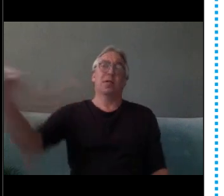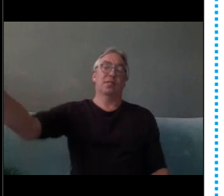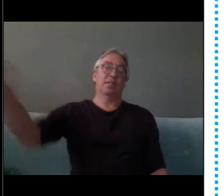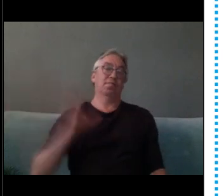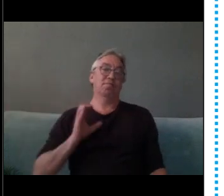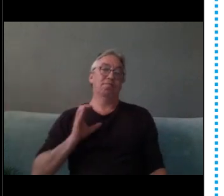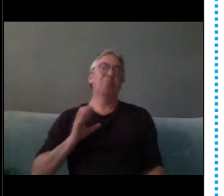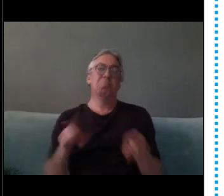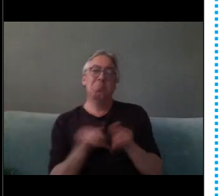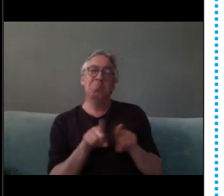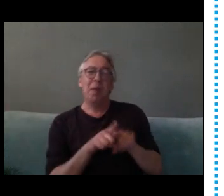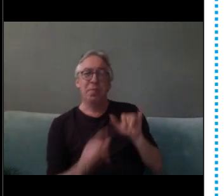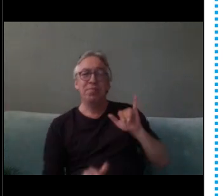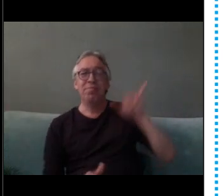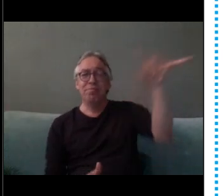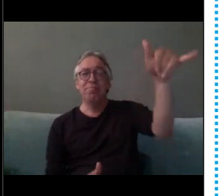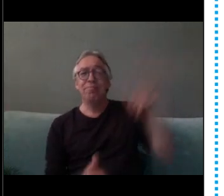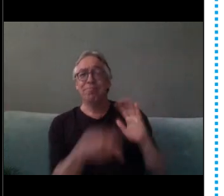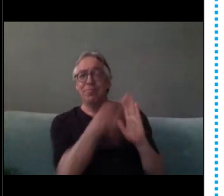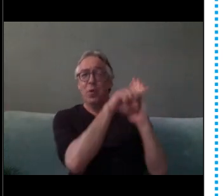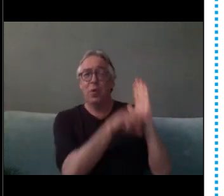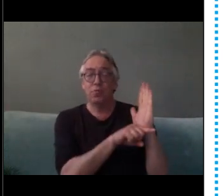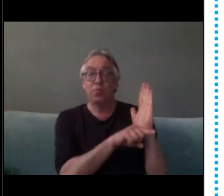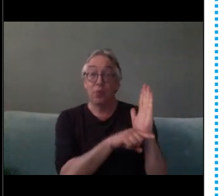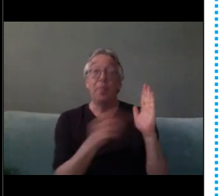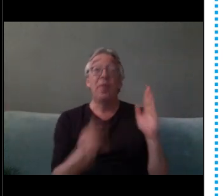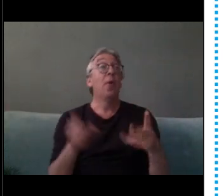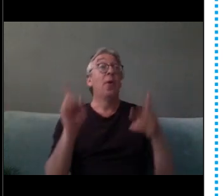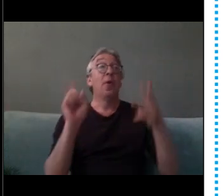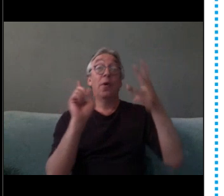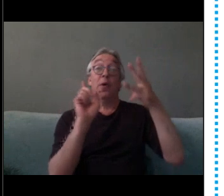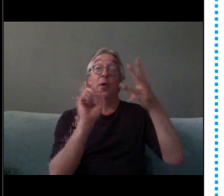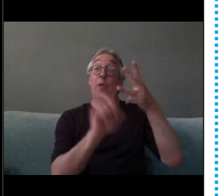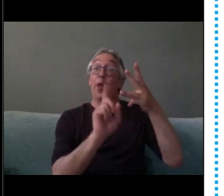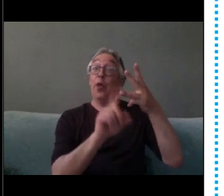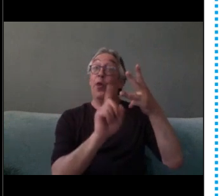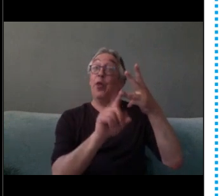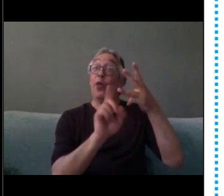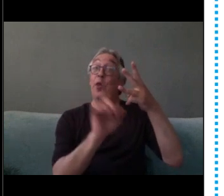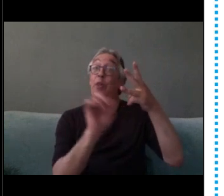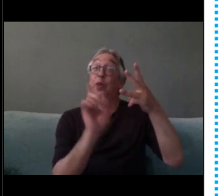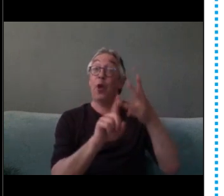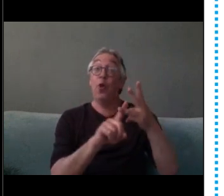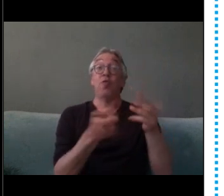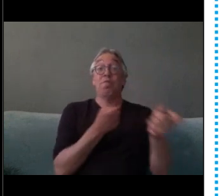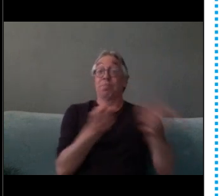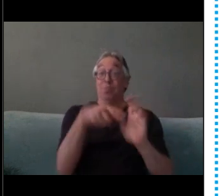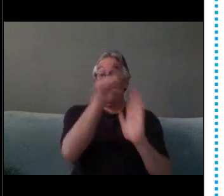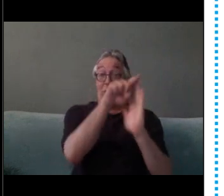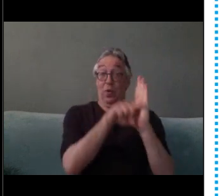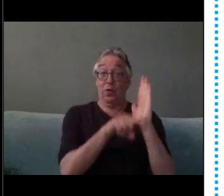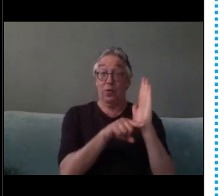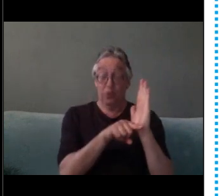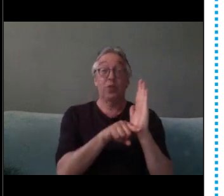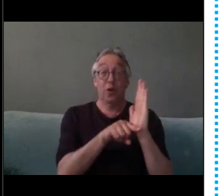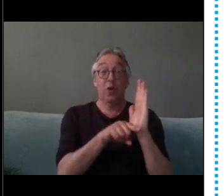Next slide, please. Bus and coach. Again this is a regulation on the rights of all passengers.